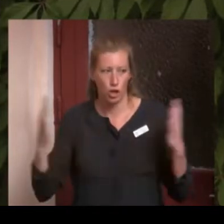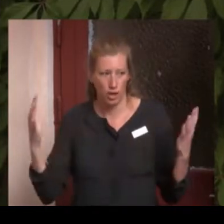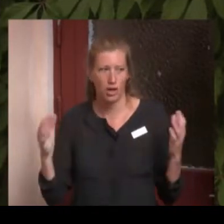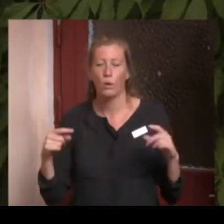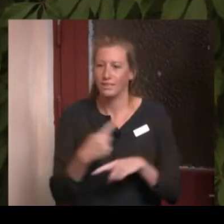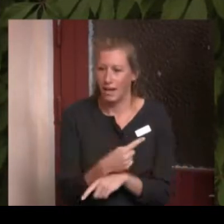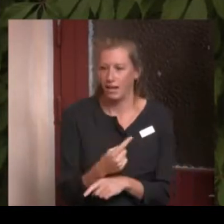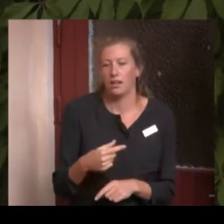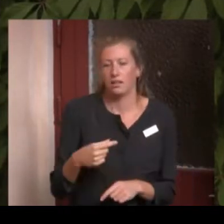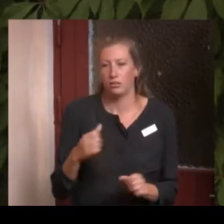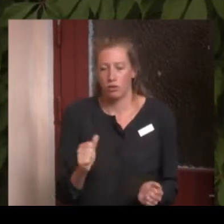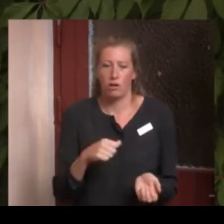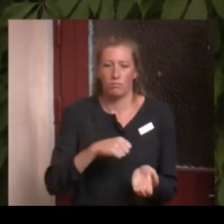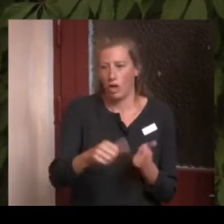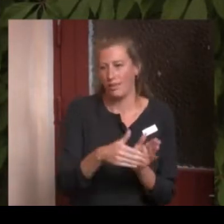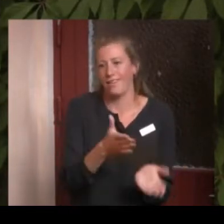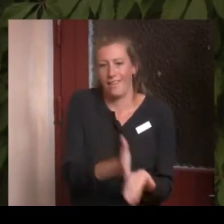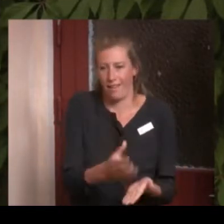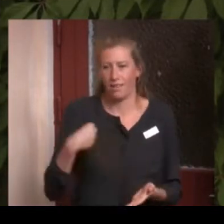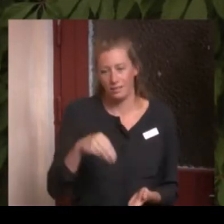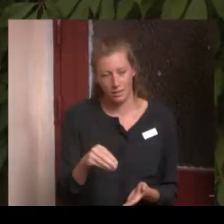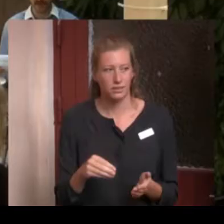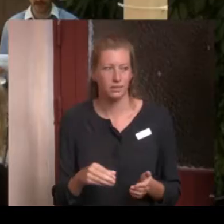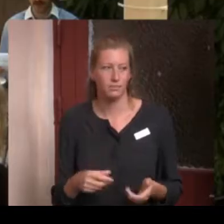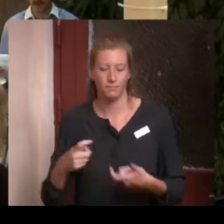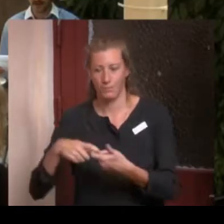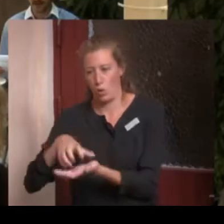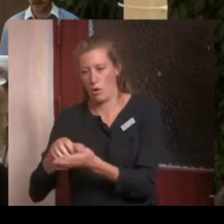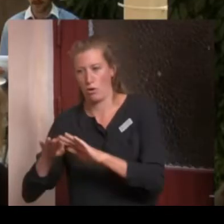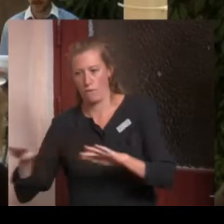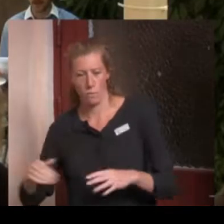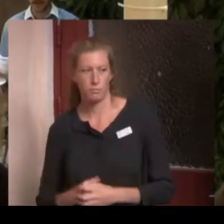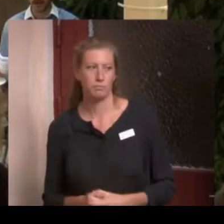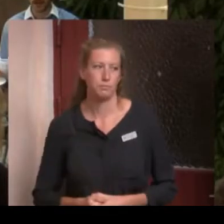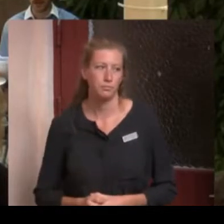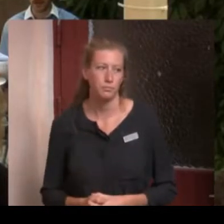The report shows that the costs do not dissapear. They move to the informal sector,